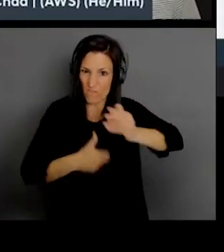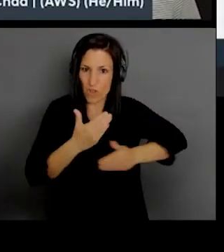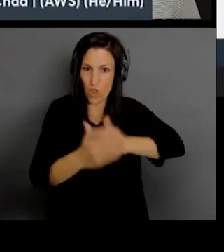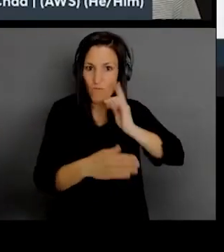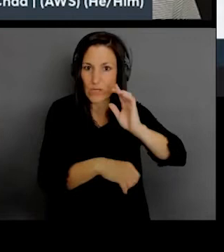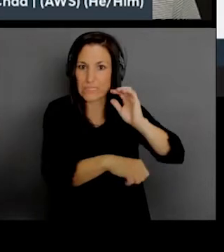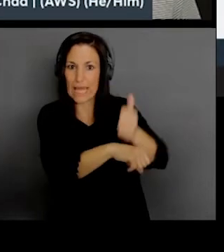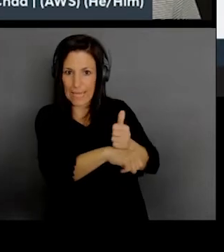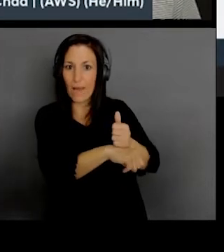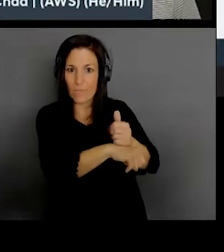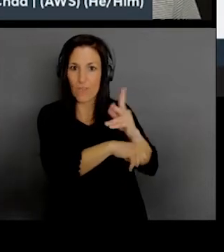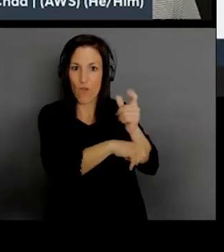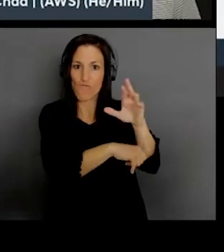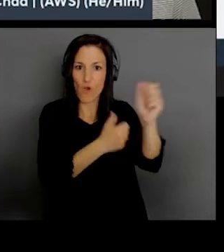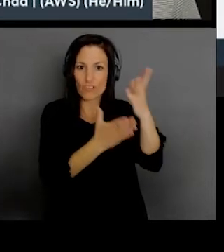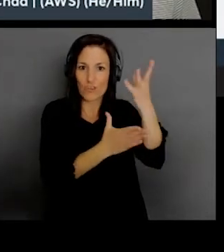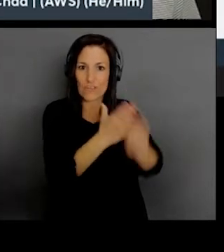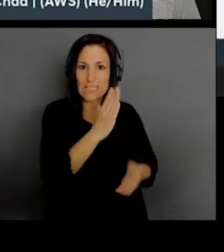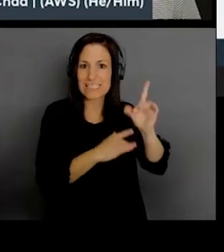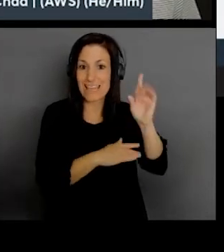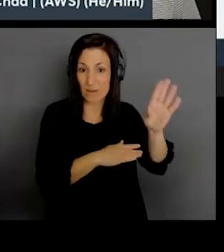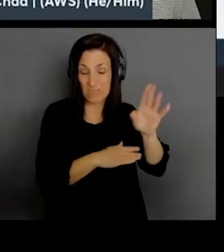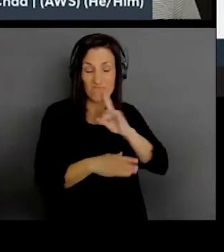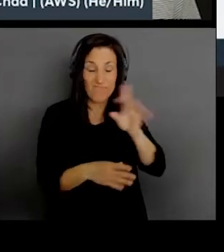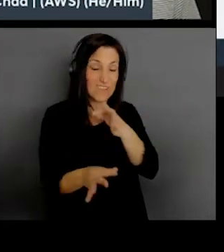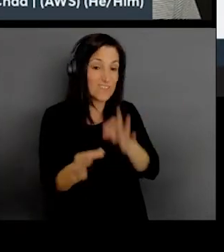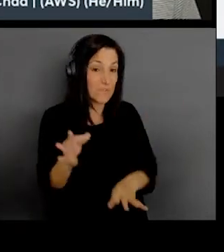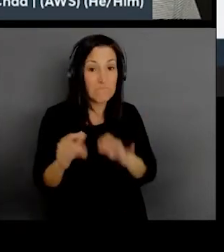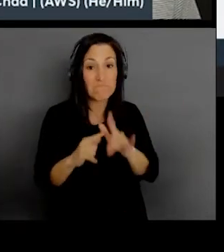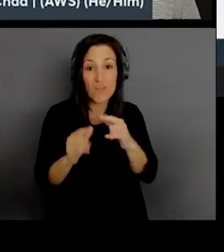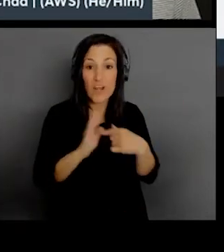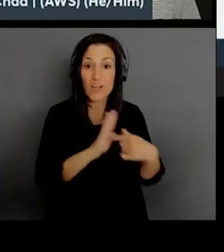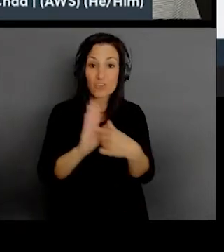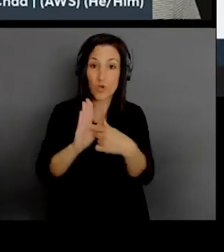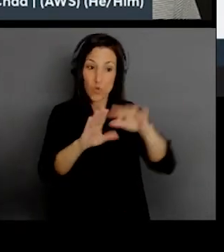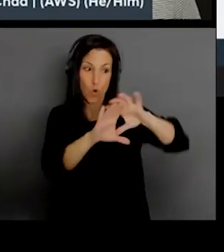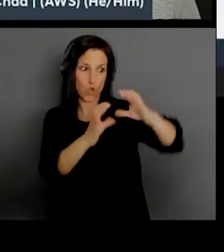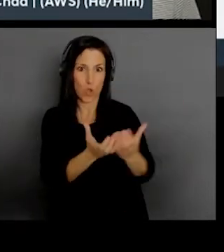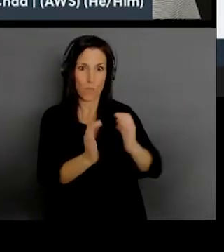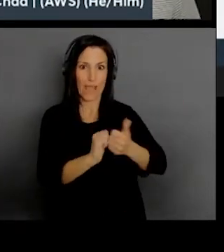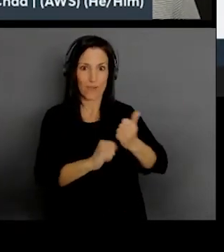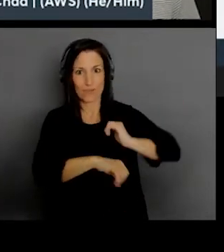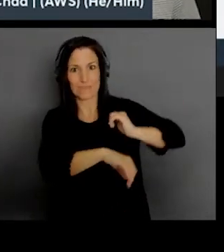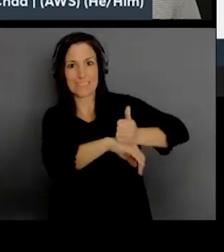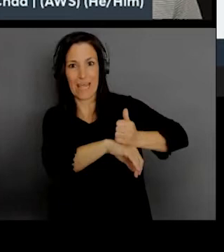And then I'll show you how Global Database works with Serverless as well. Let's do that. Awesome.